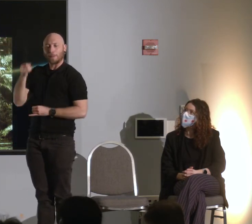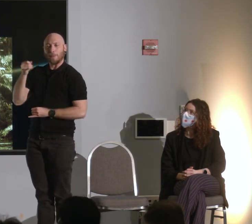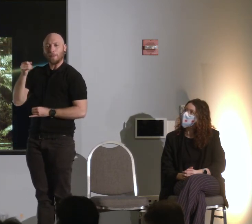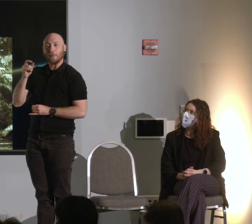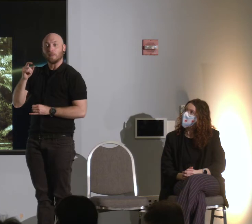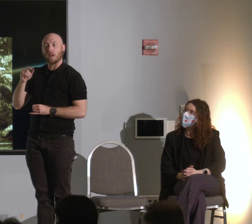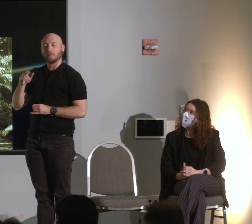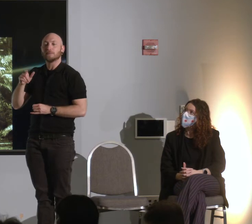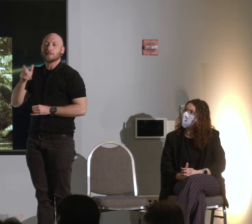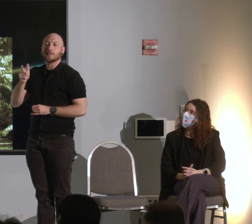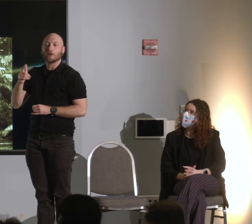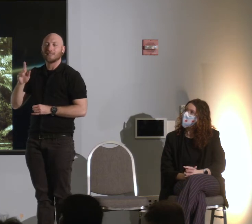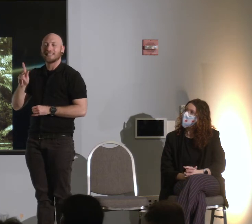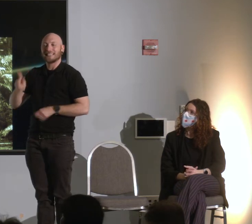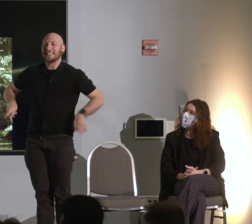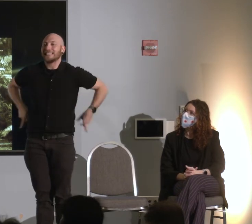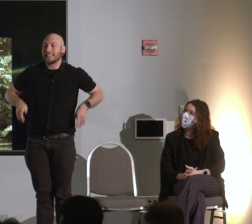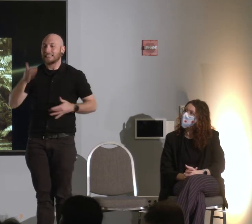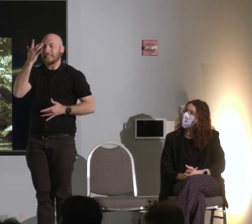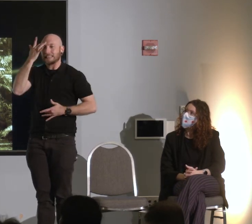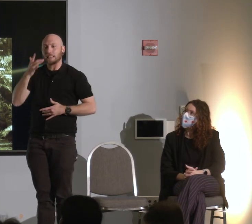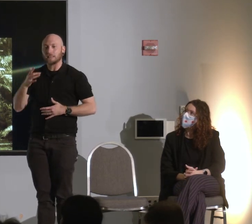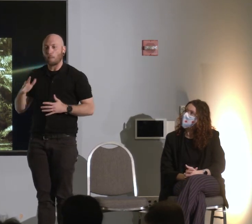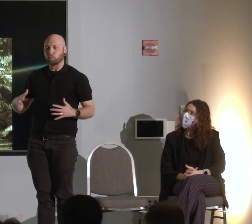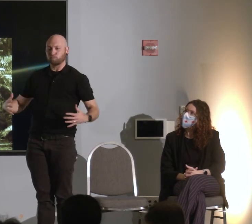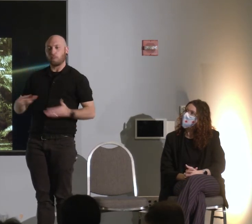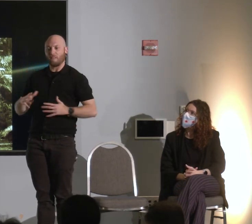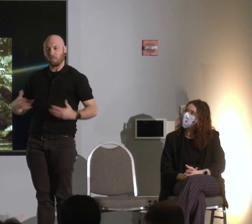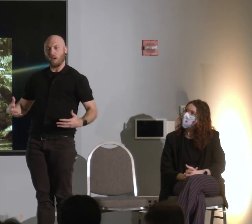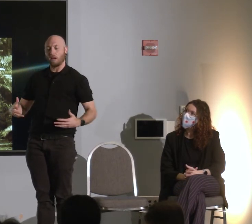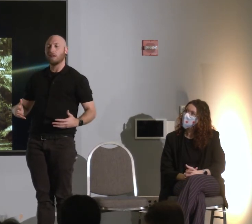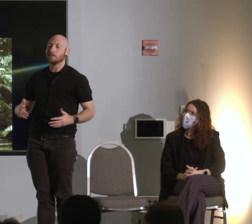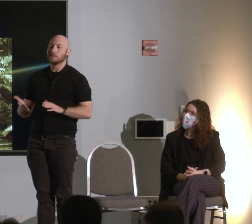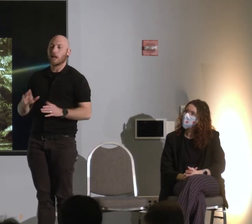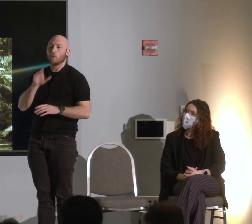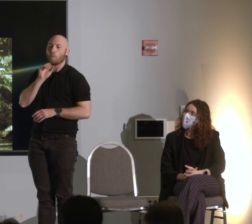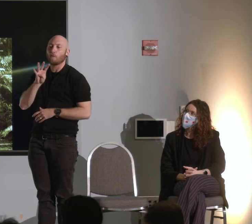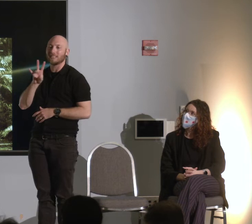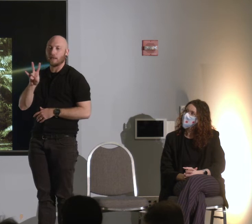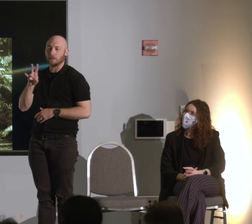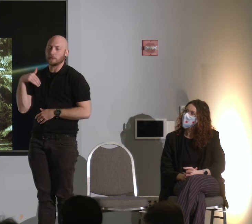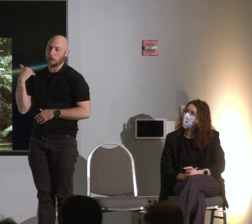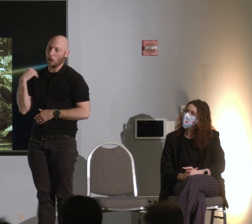kidney disease, which killed him at just 47. [water gurgling]